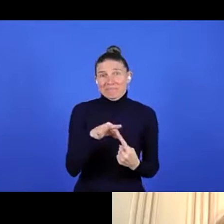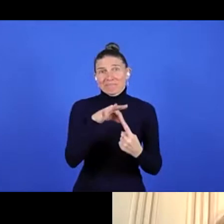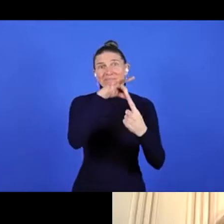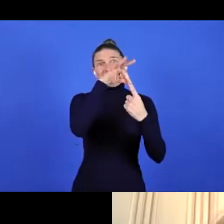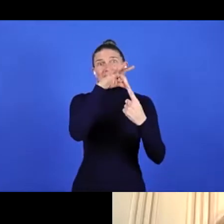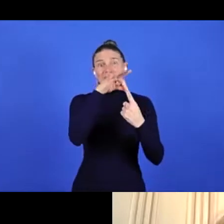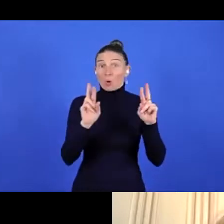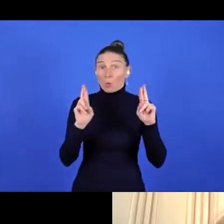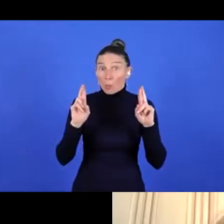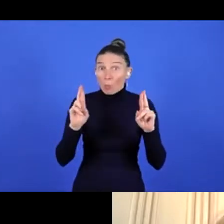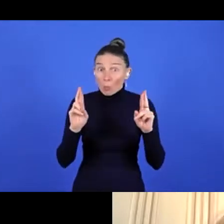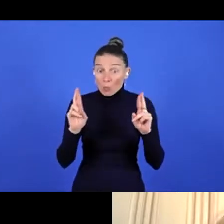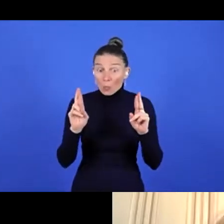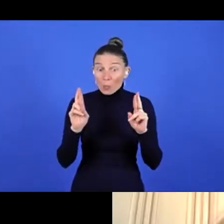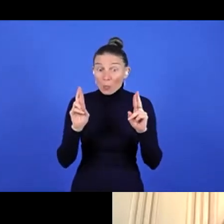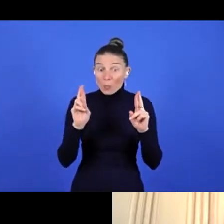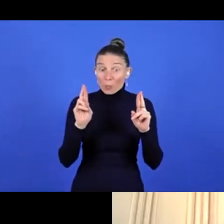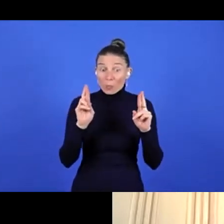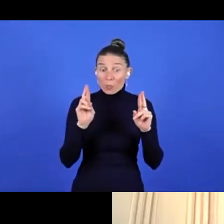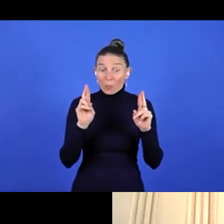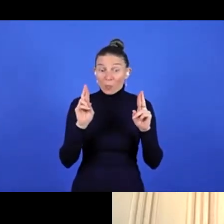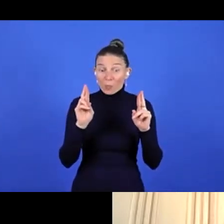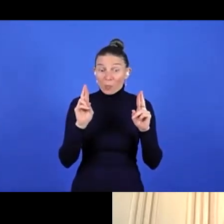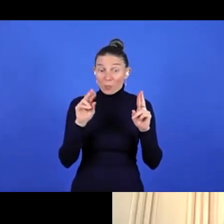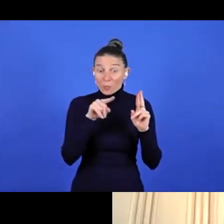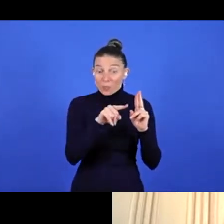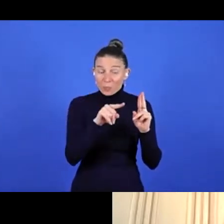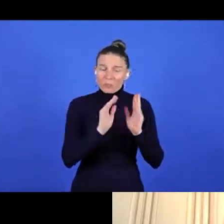much, your story is wonderful. The movie is very special